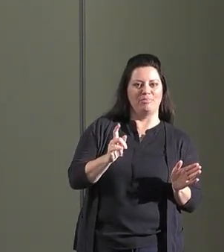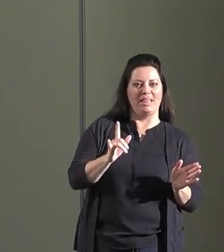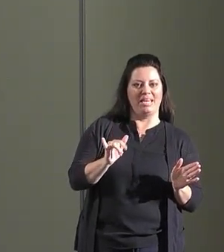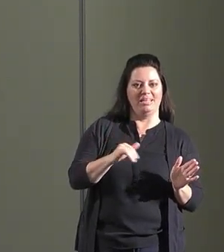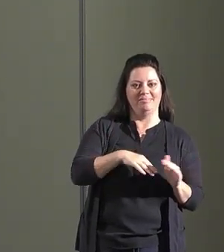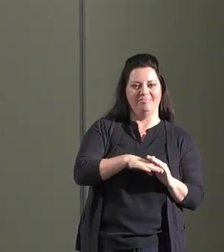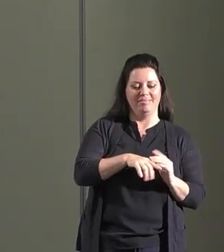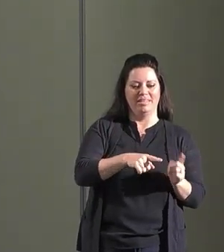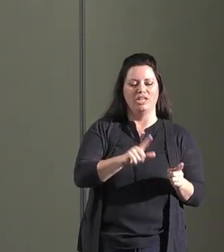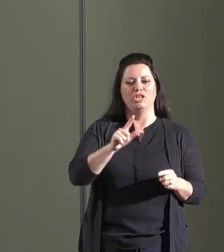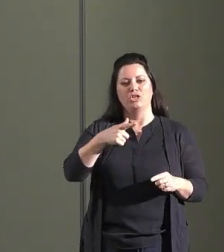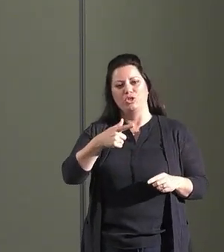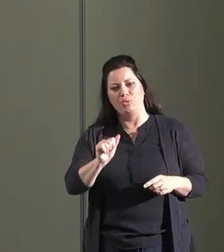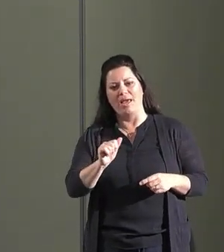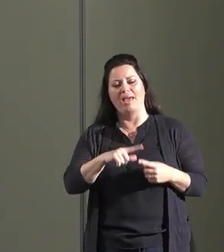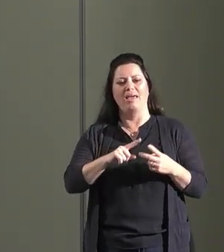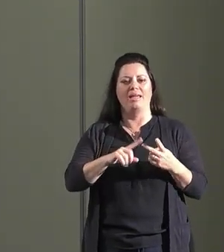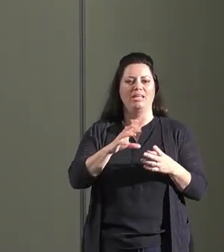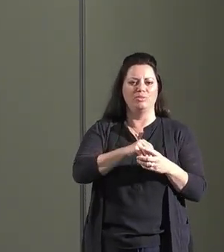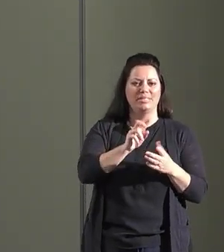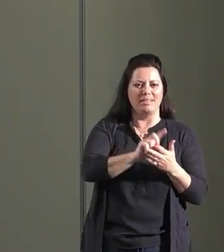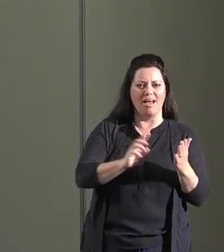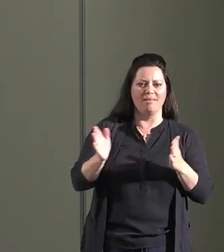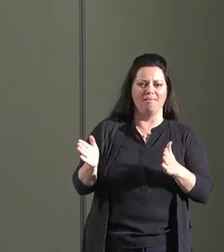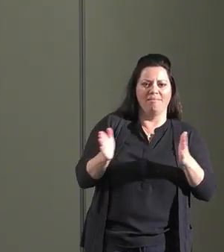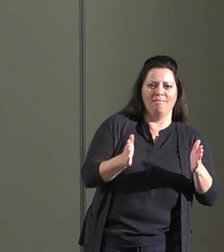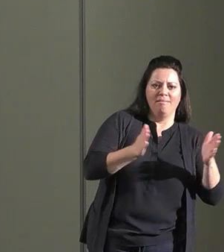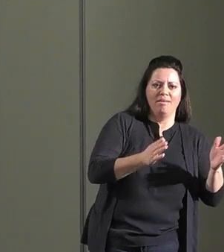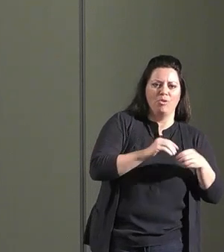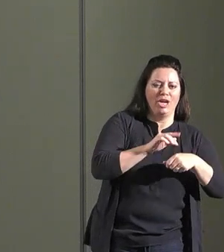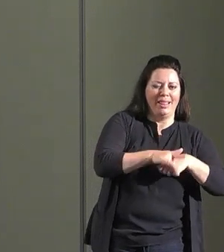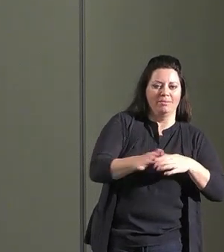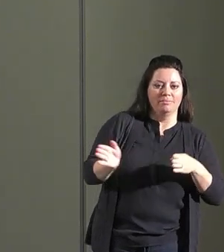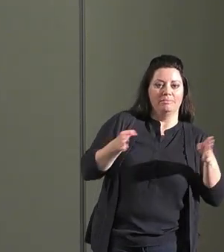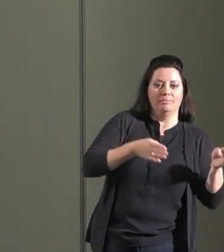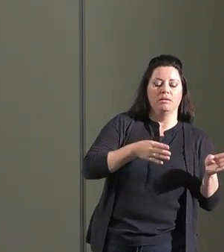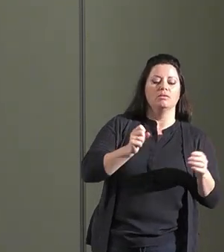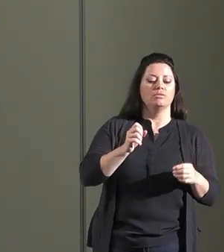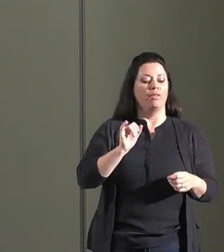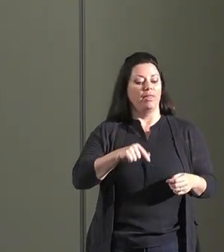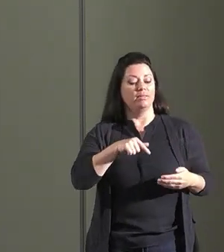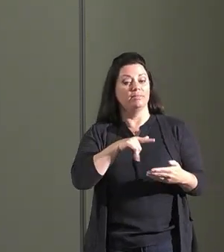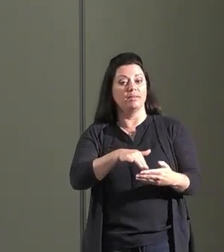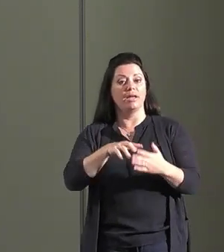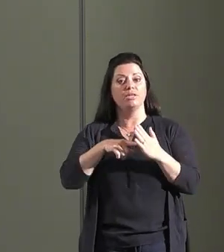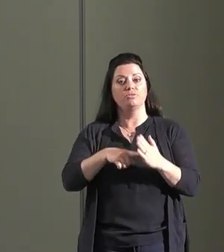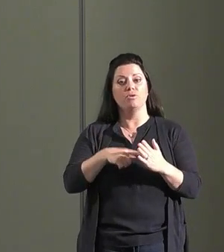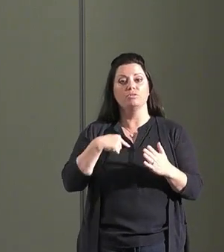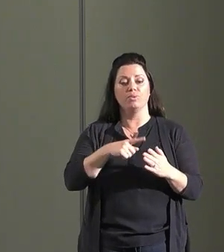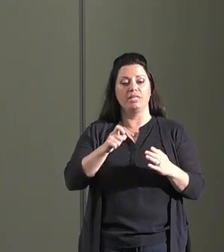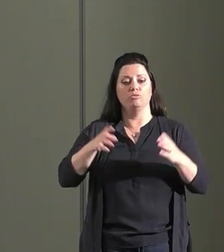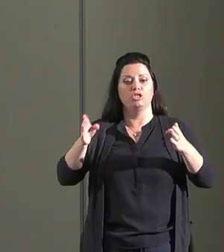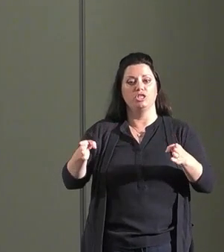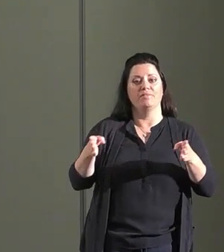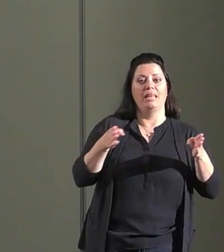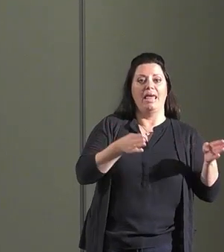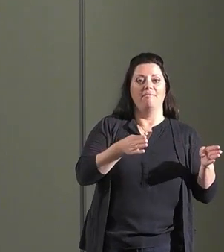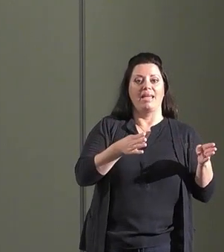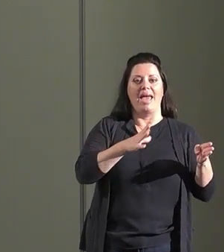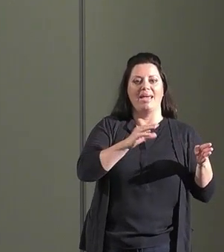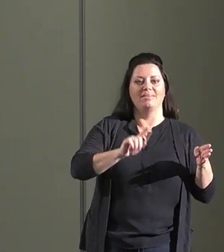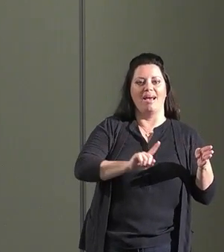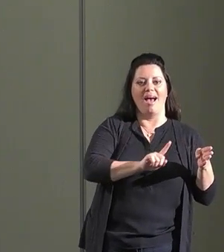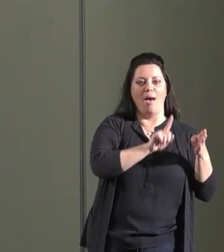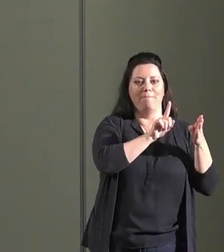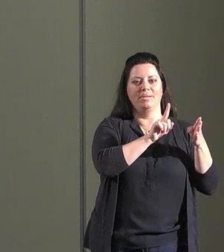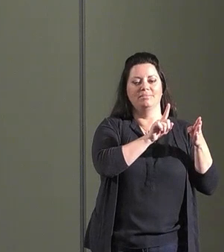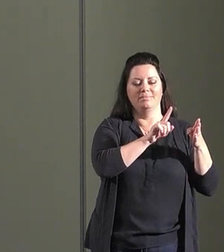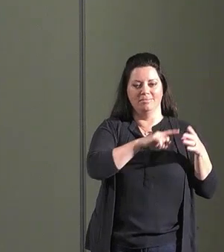and deb into design. What the study shows we've got to shift left and up. Because the policy,